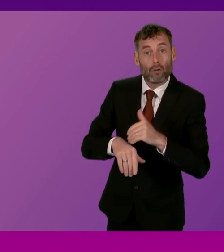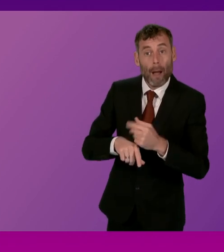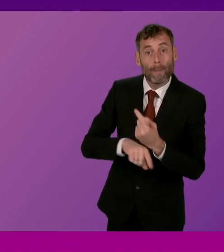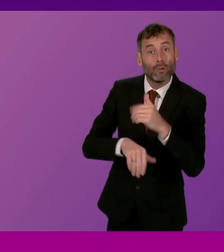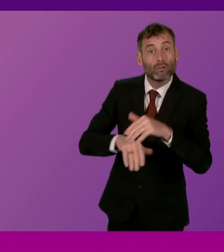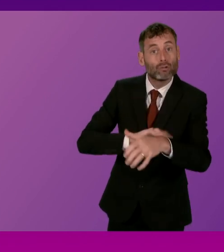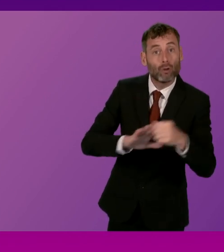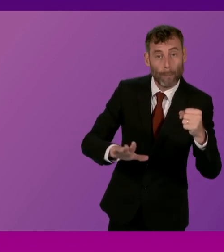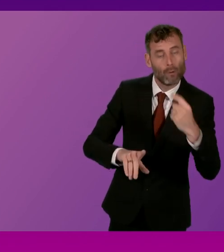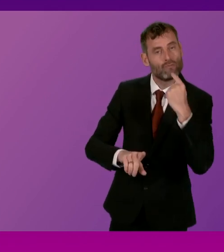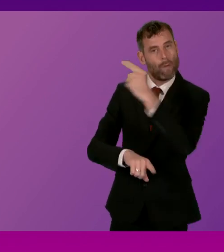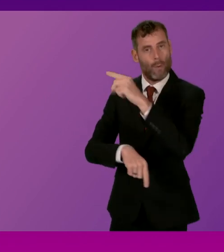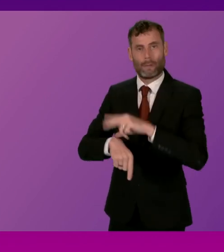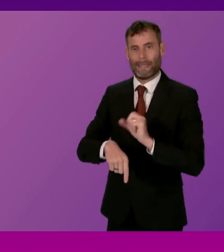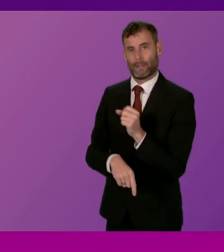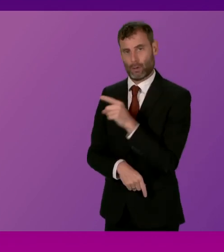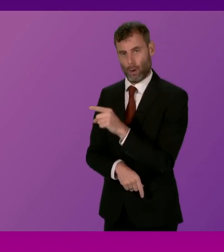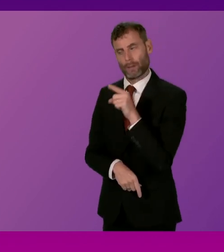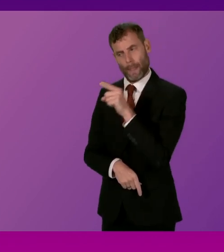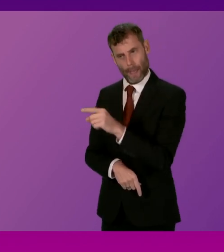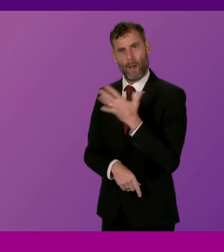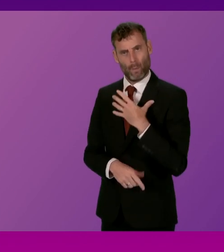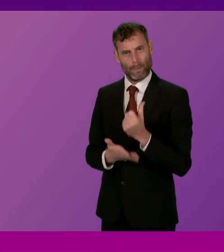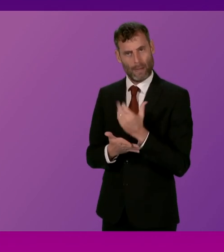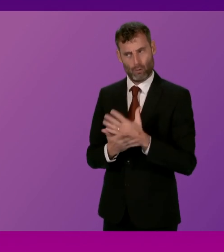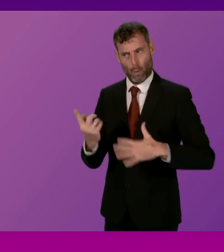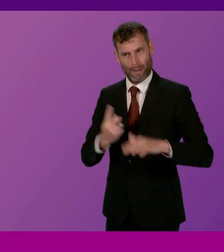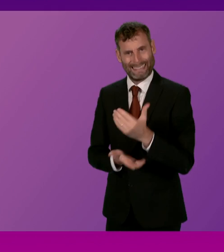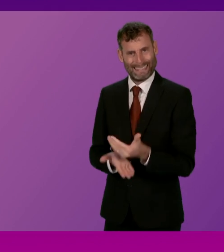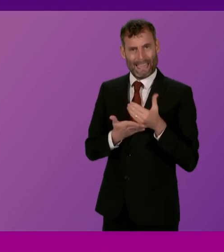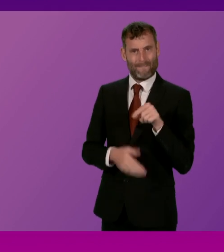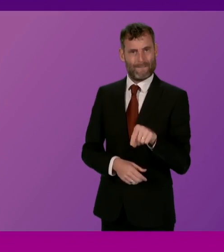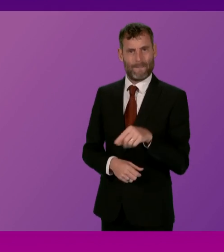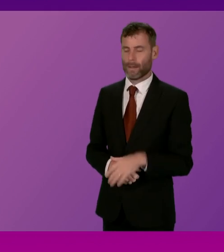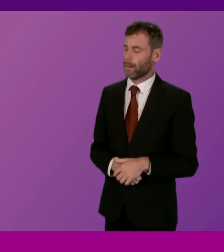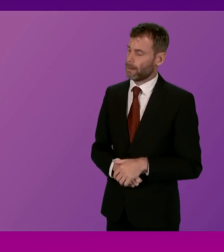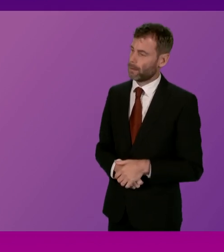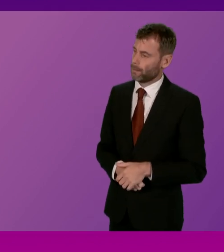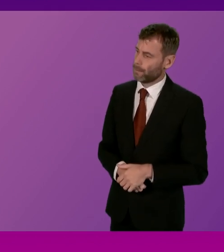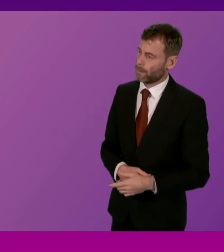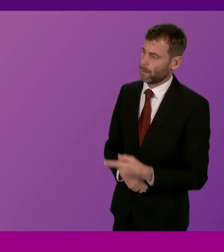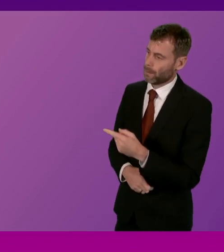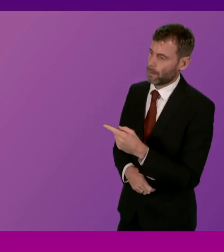remains absolutely focused on keeping our communities safe from harm.